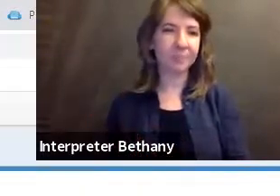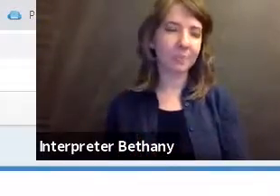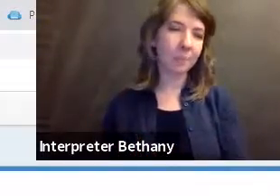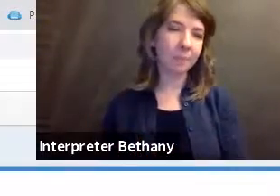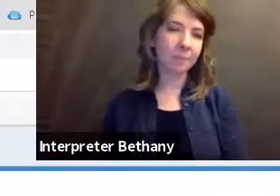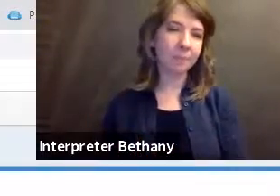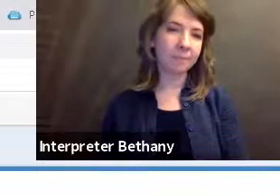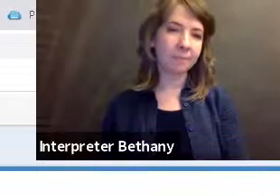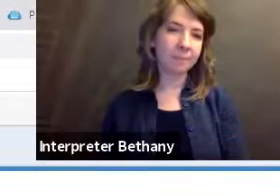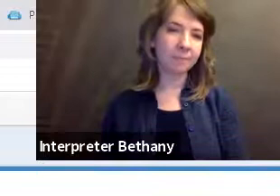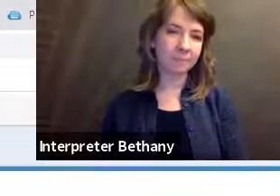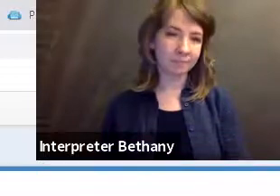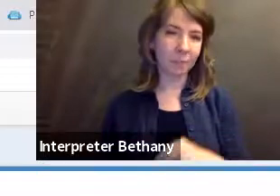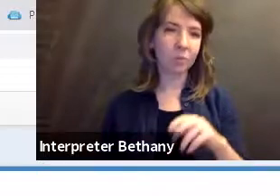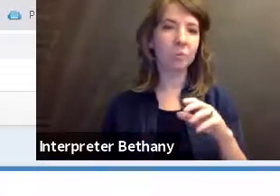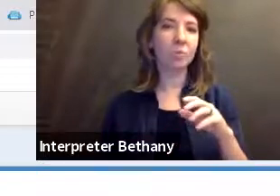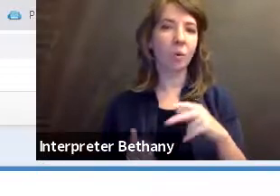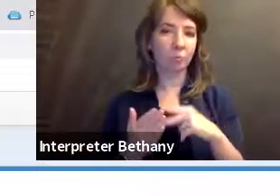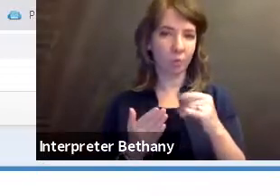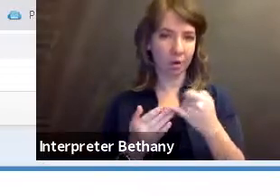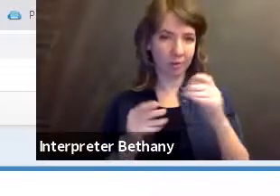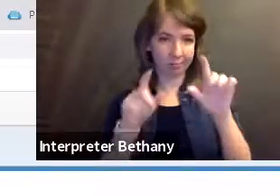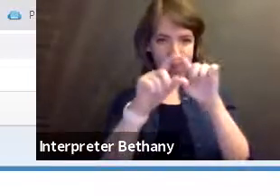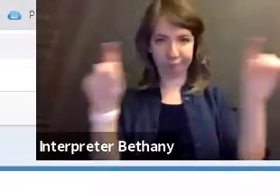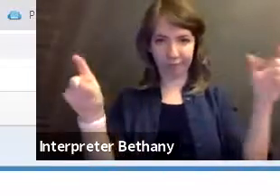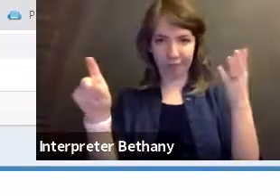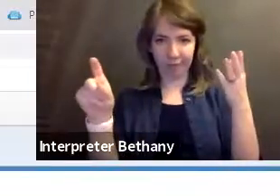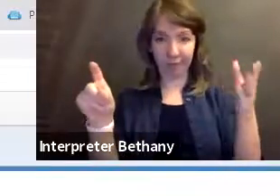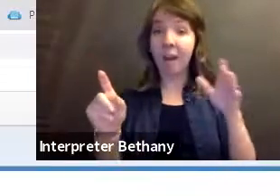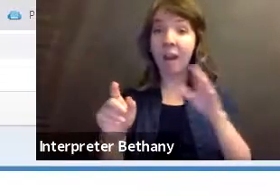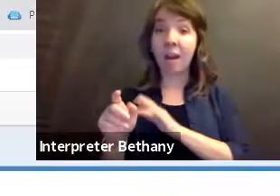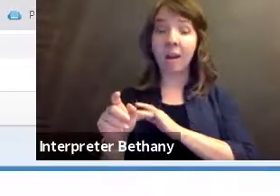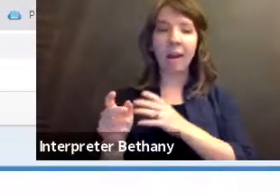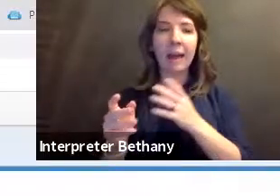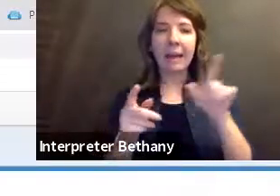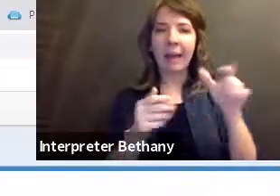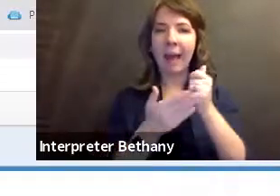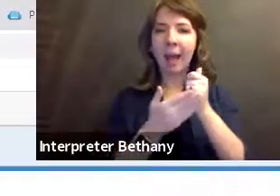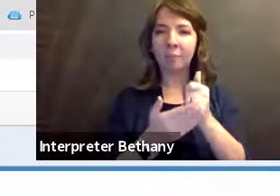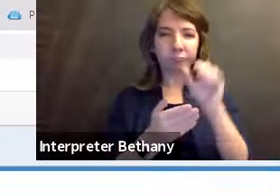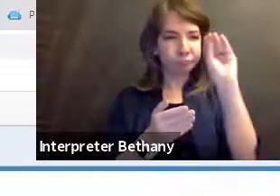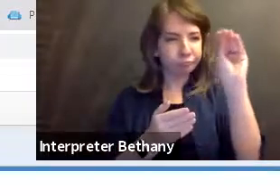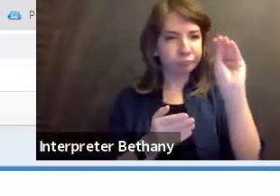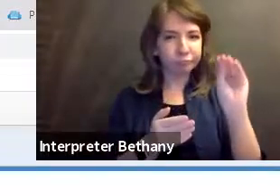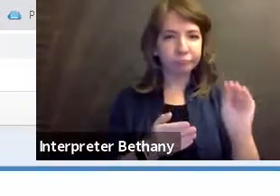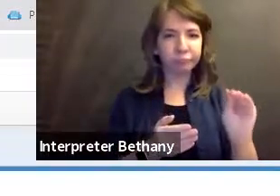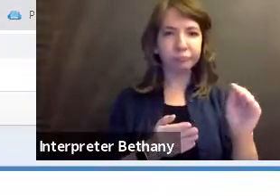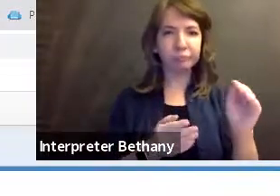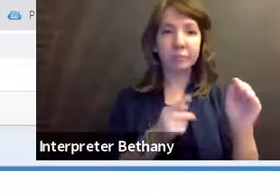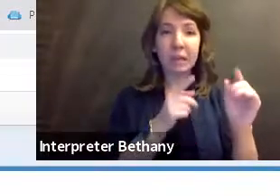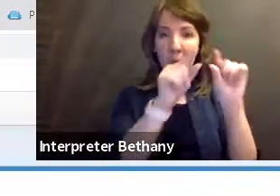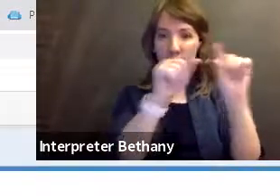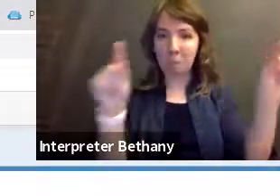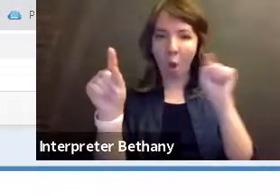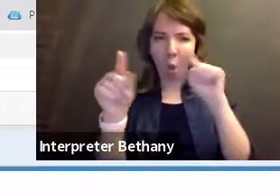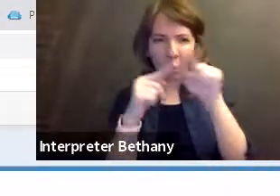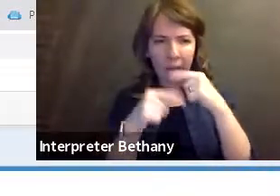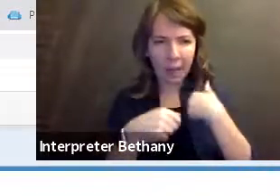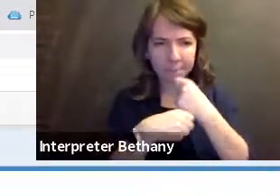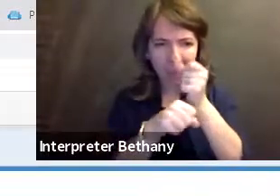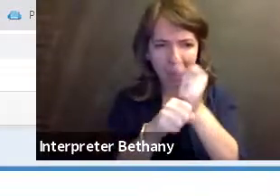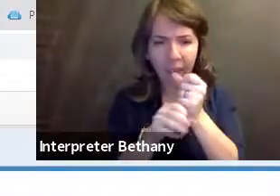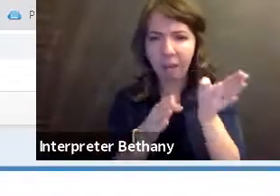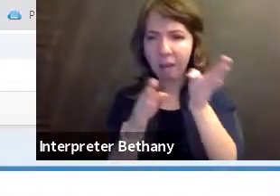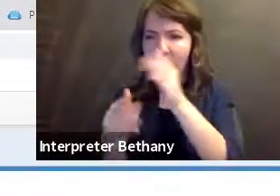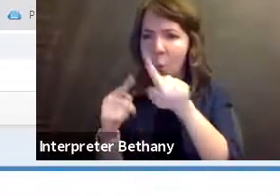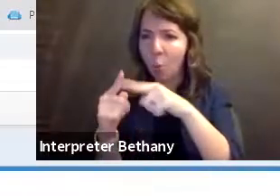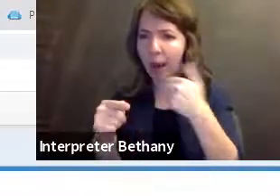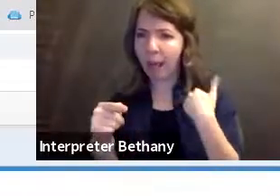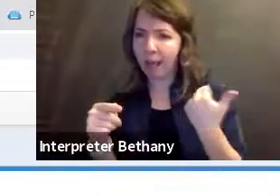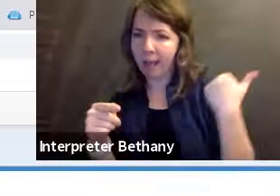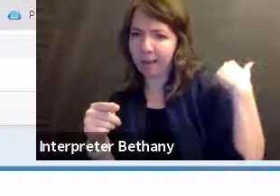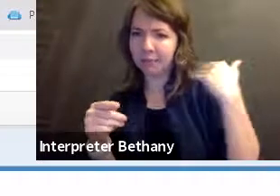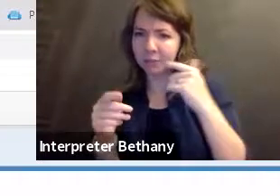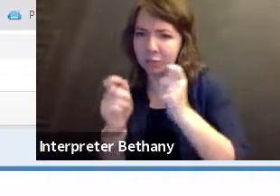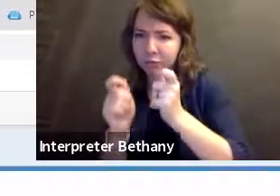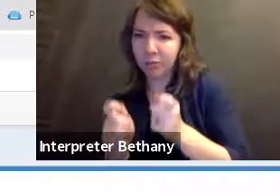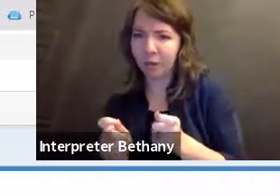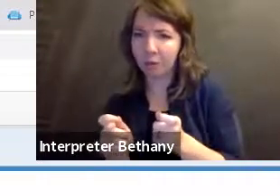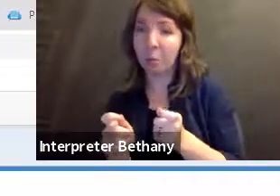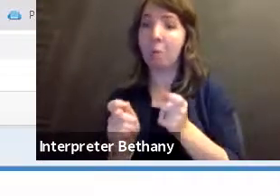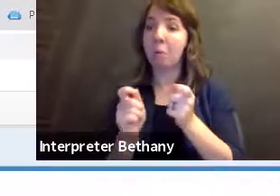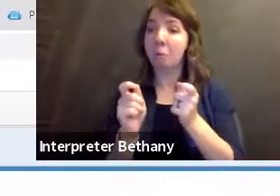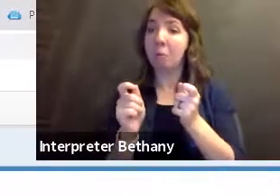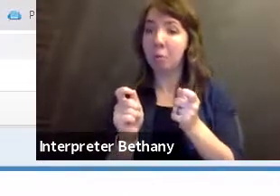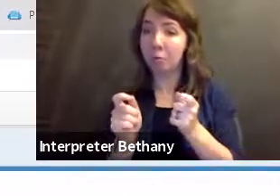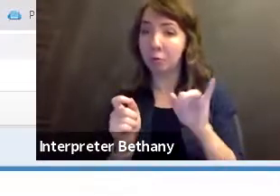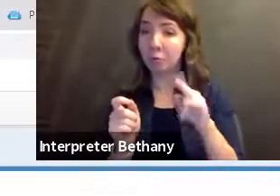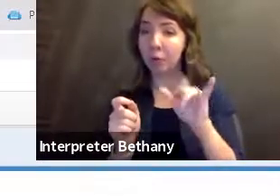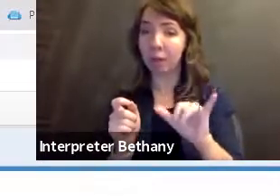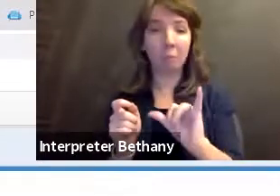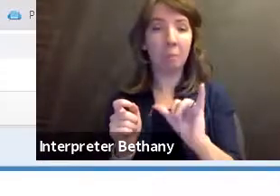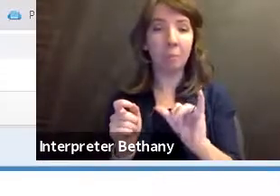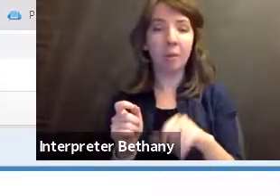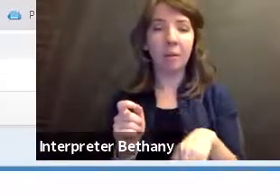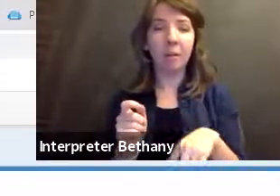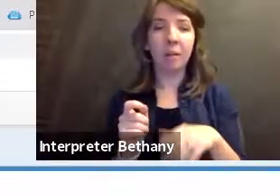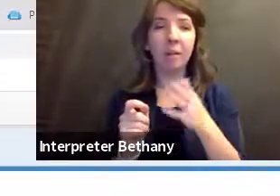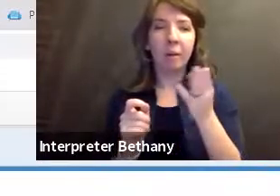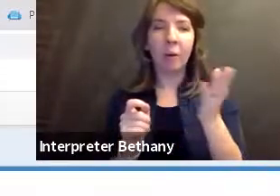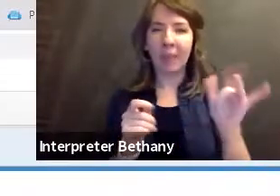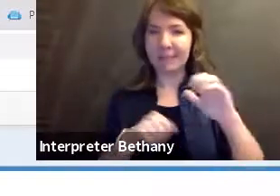Linda Kobashigawa: So your project will upload here. It's nice because it keeps track of things too. So it tells me when I created this and when I last modified it. So actually, I guess I modified it in July. So this is an English one a research paper.